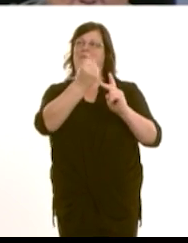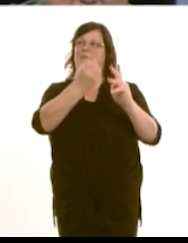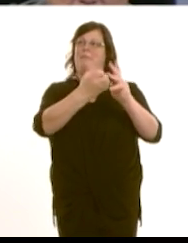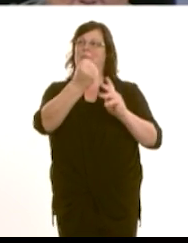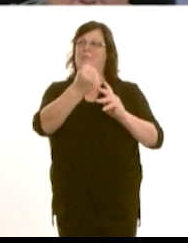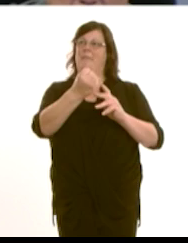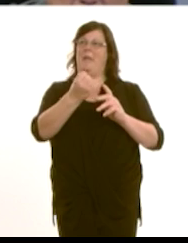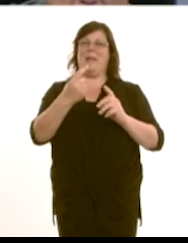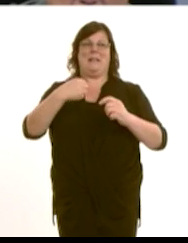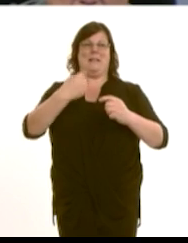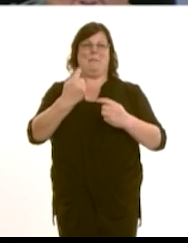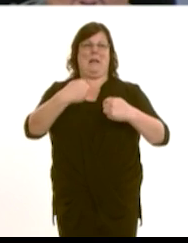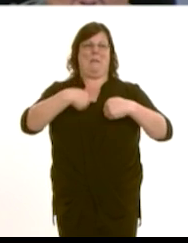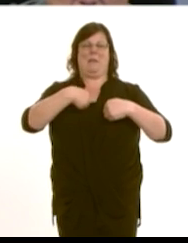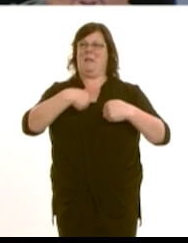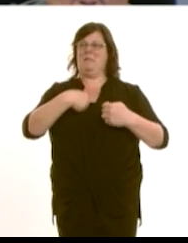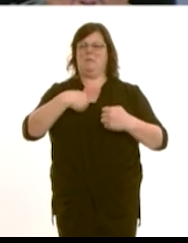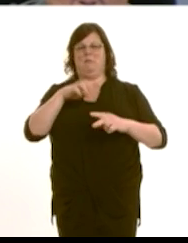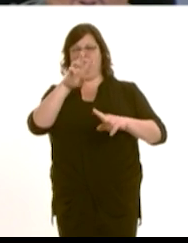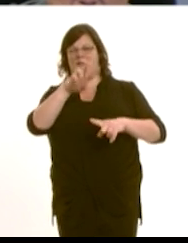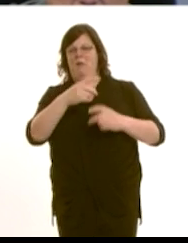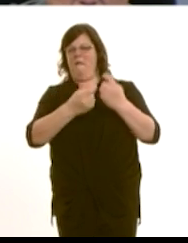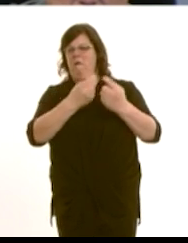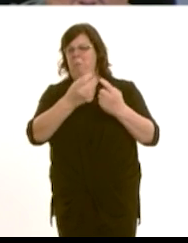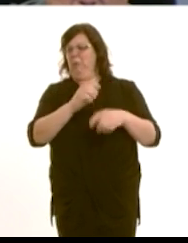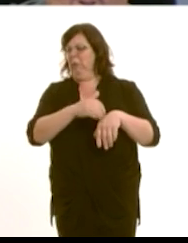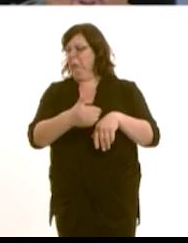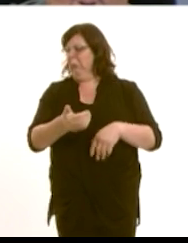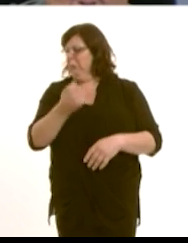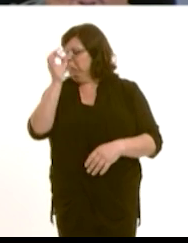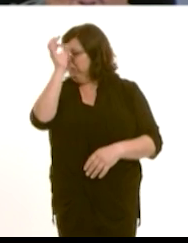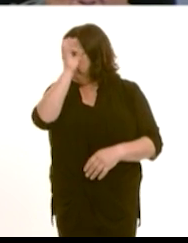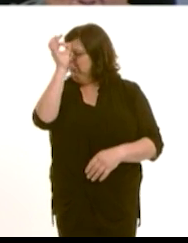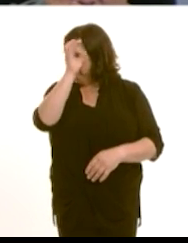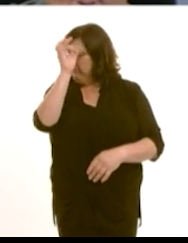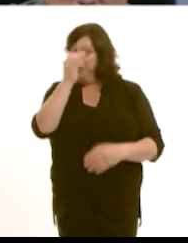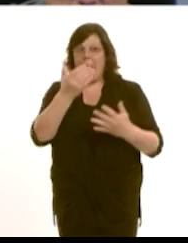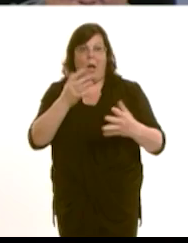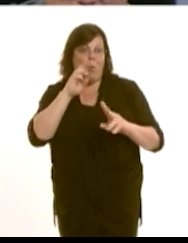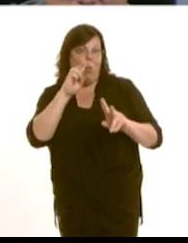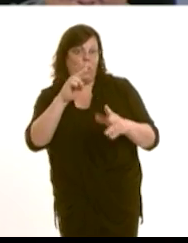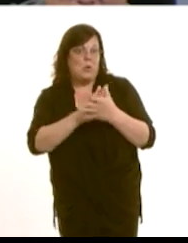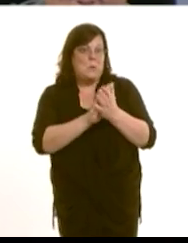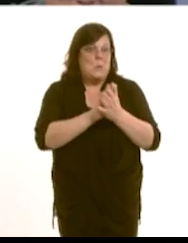someone like me, for whom, I can honestly say, football was of absolutely zero interest, into a passionate supporter.